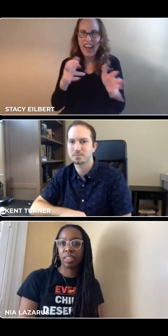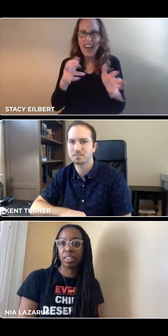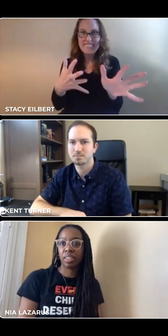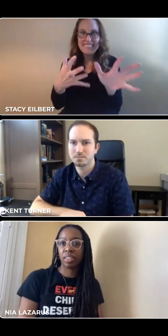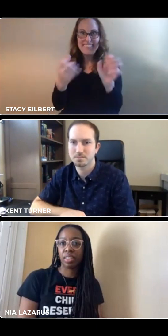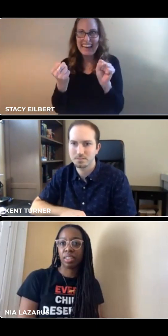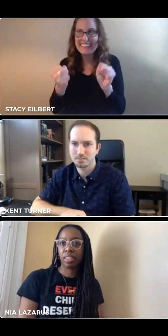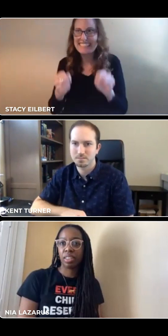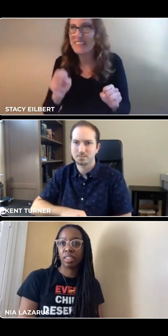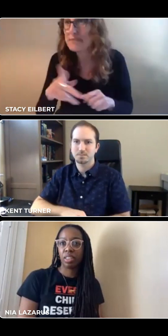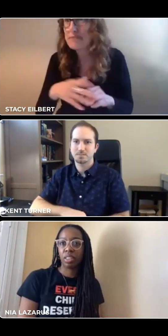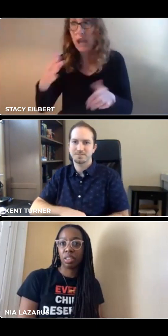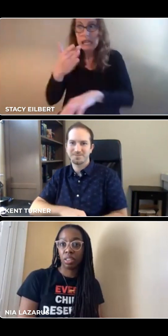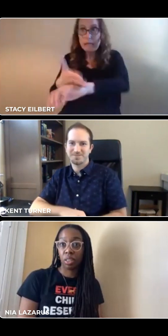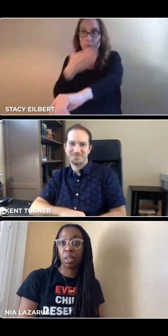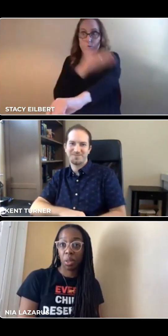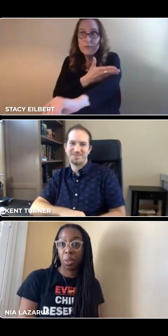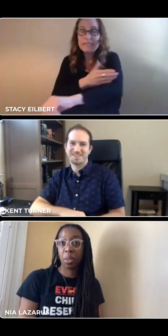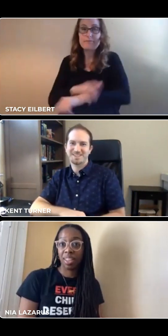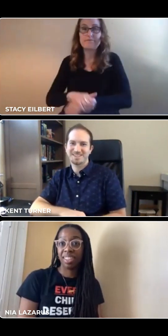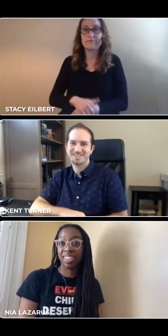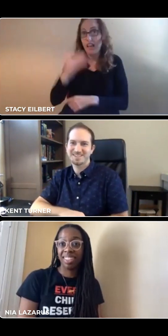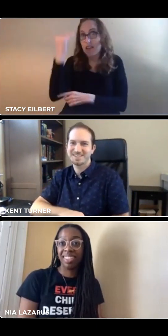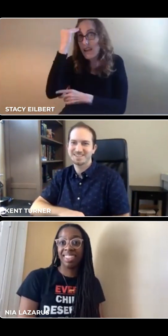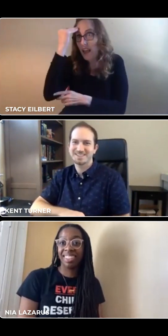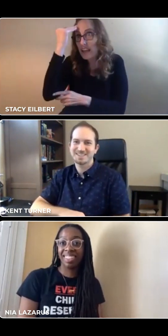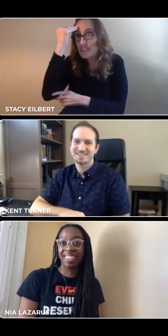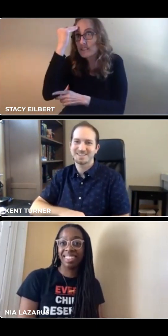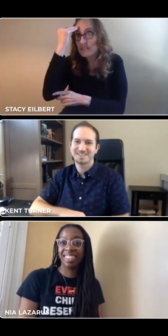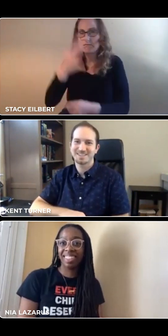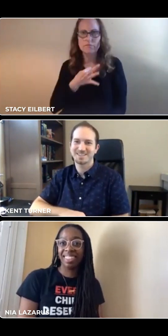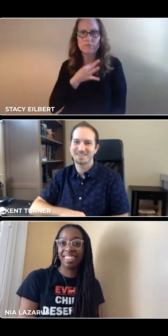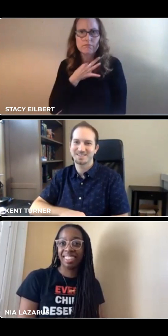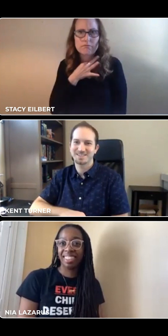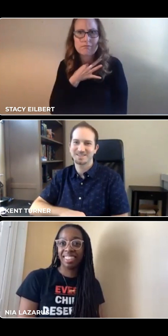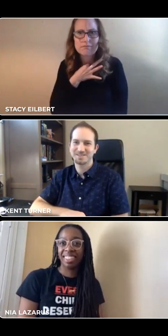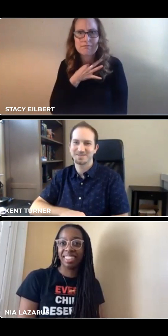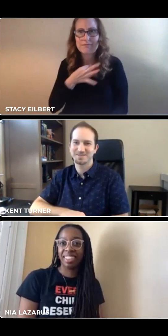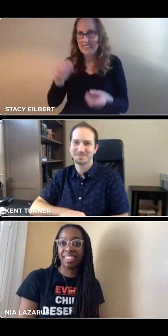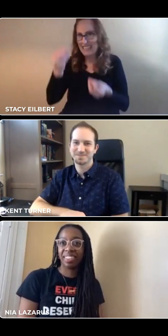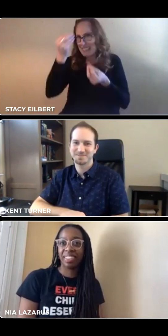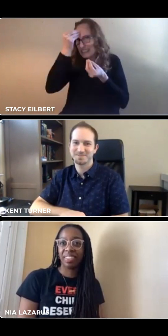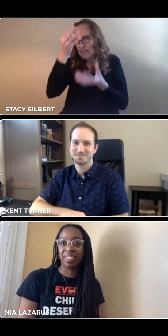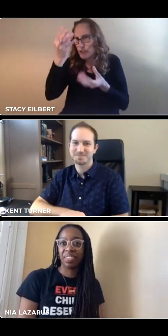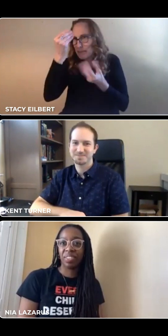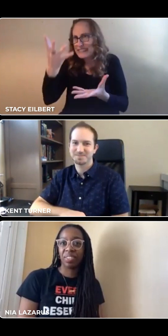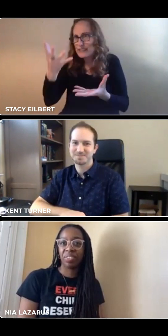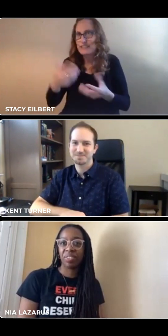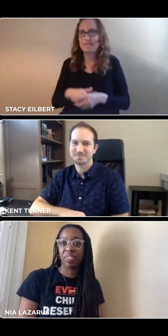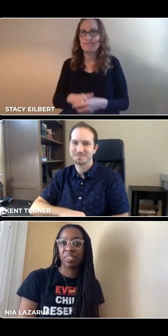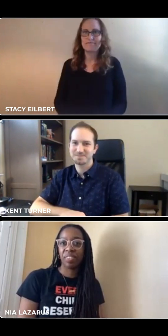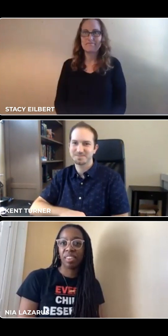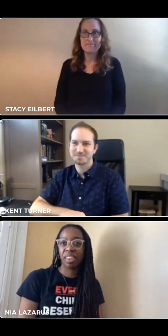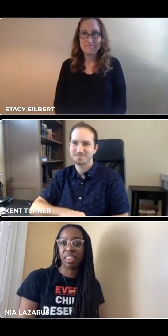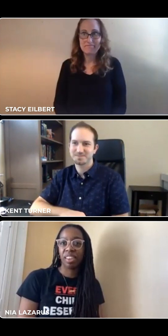I see improvement. Oh, you all are typing fast! Okay, improvement, knowledge, curiosity,